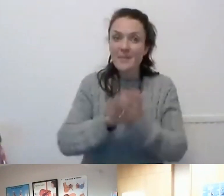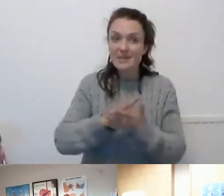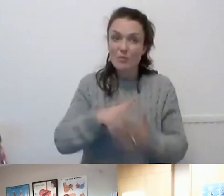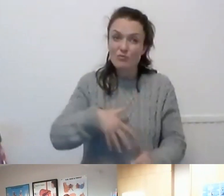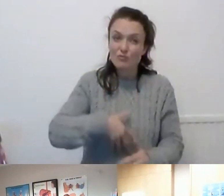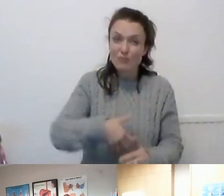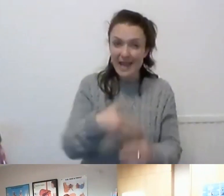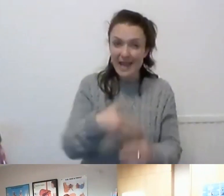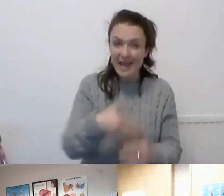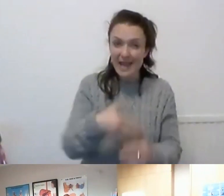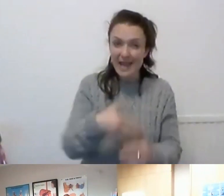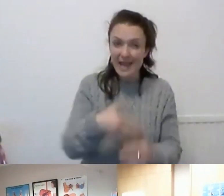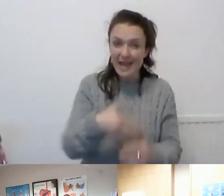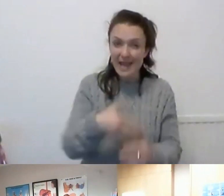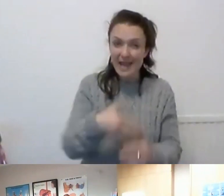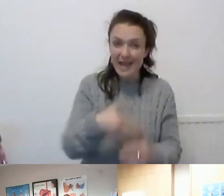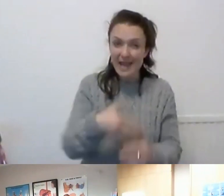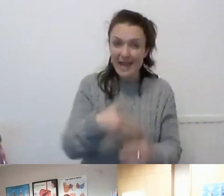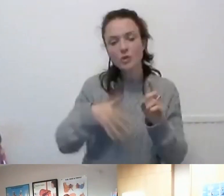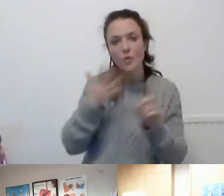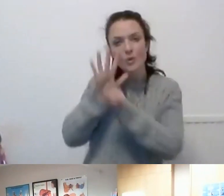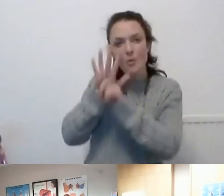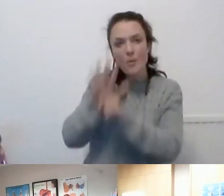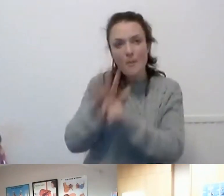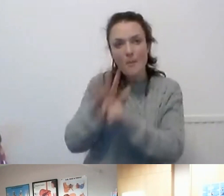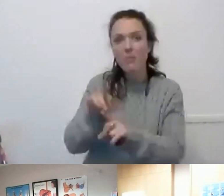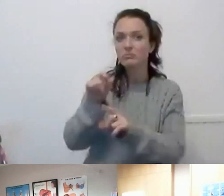to kind of think the government didn't want to push people, too, too hard or too fast.